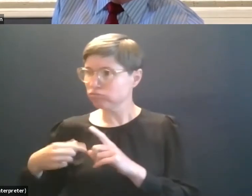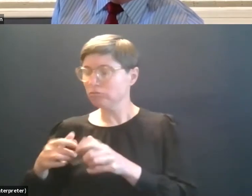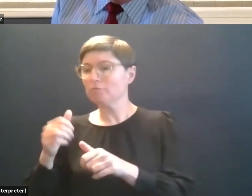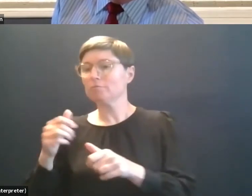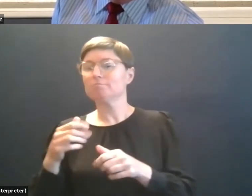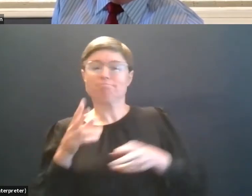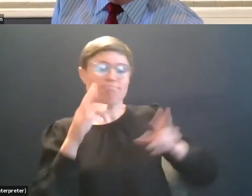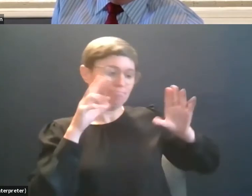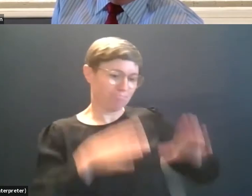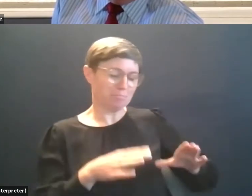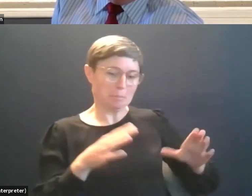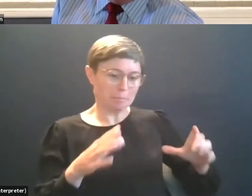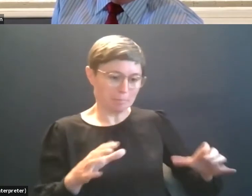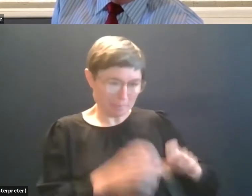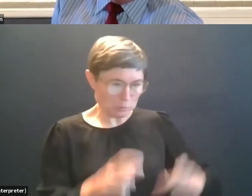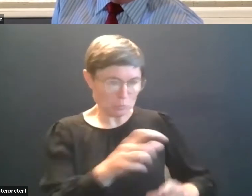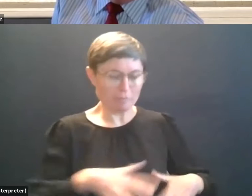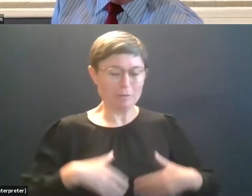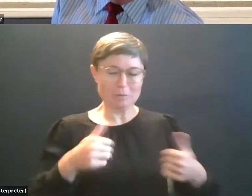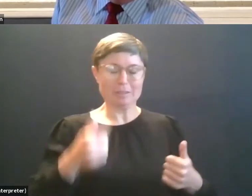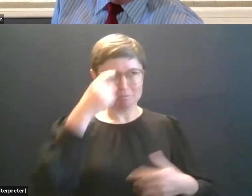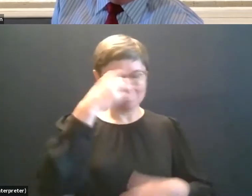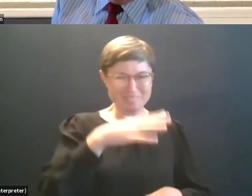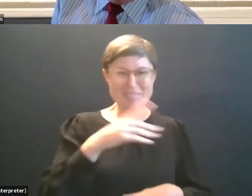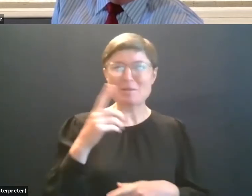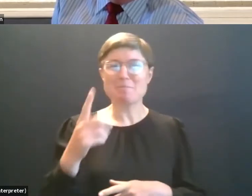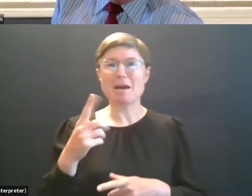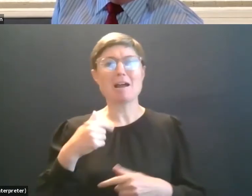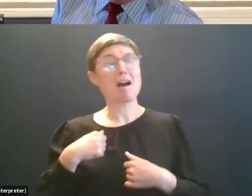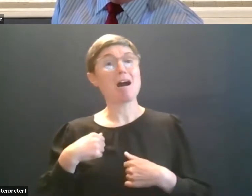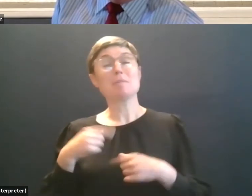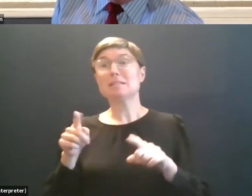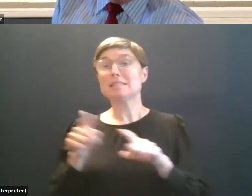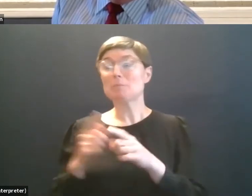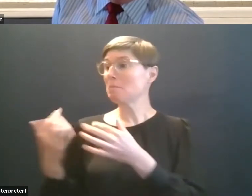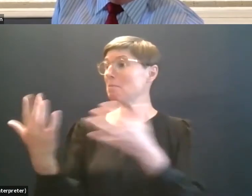to a close I think I'm probably sharing with most people around the country a sense that